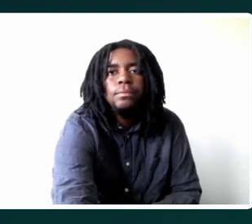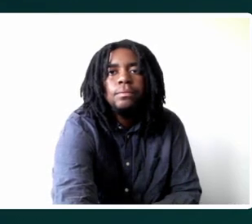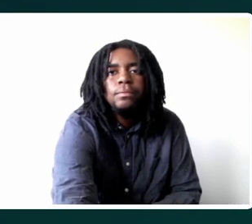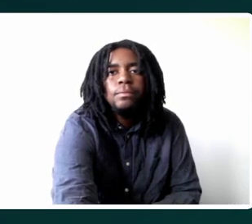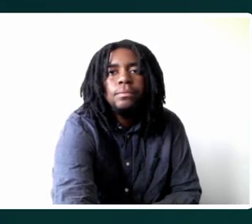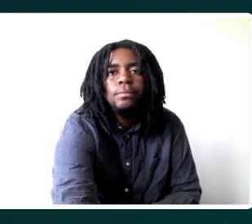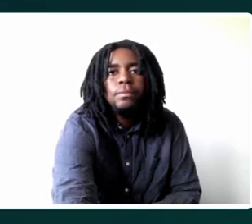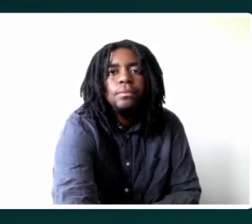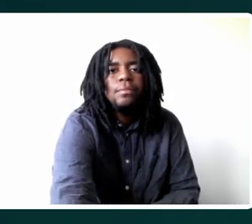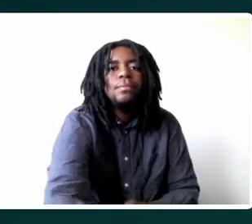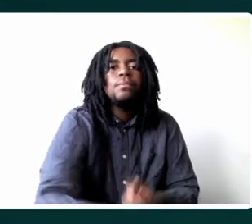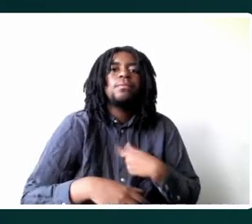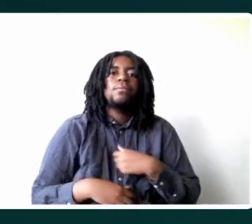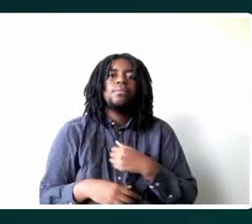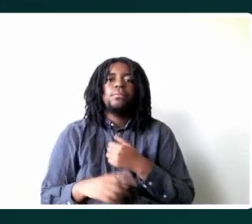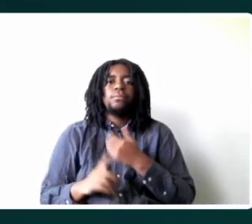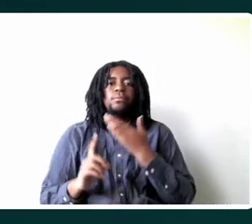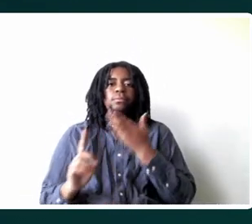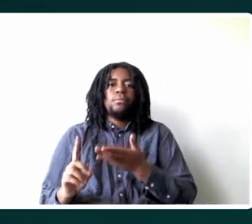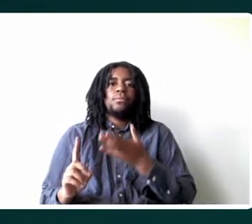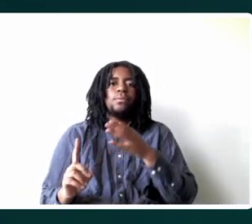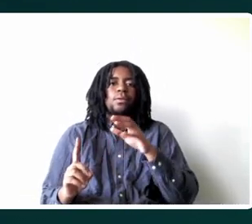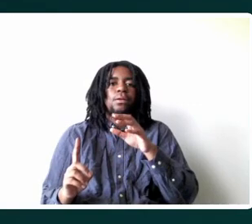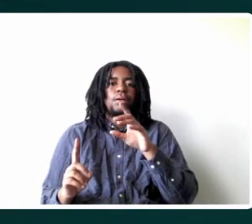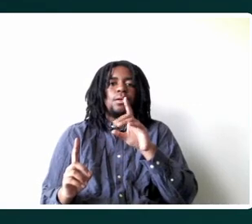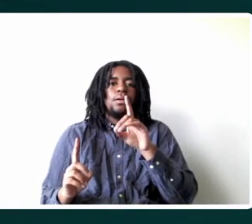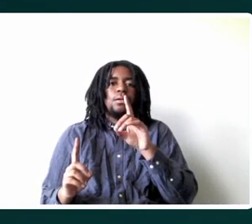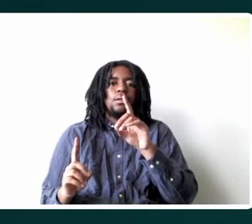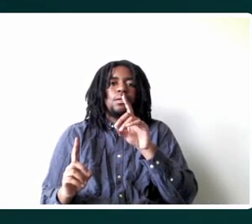artist, David C. Driskell, who was both a graduate of Howard University